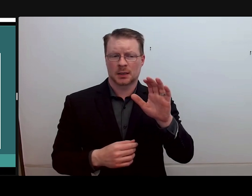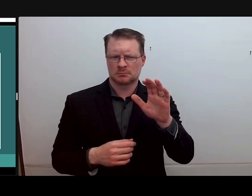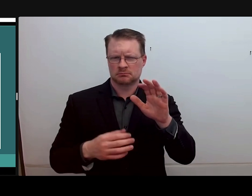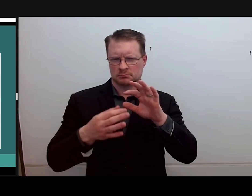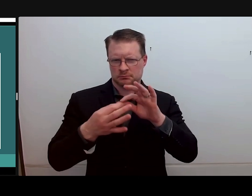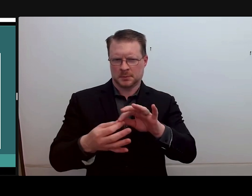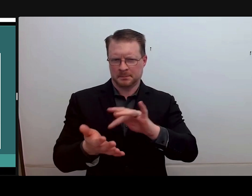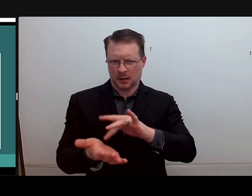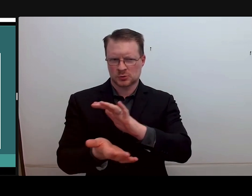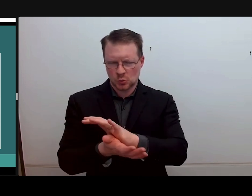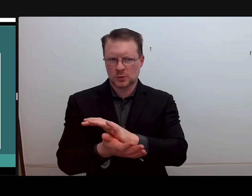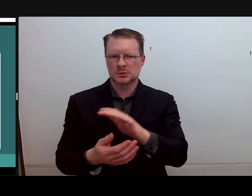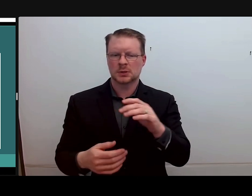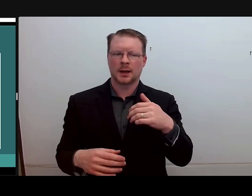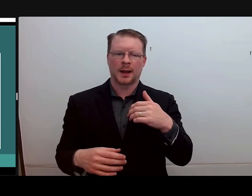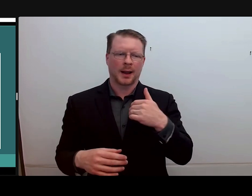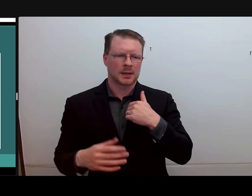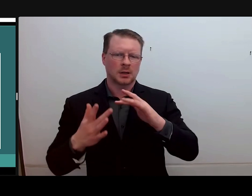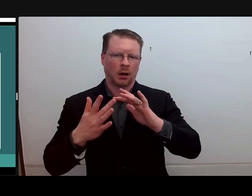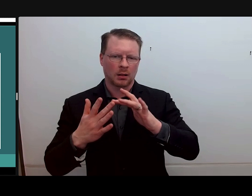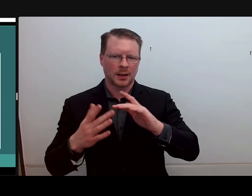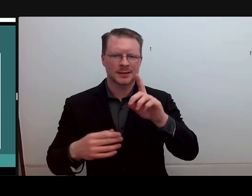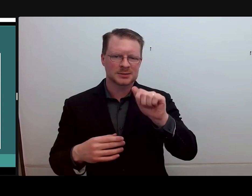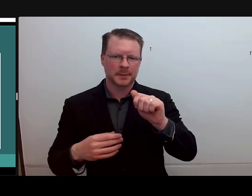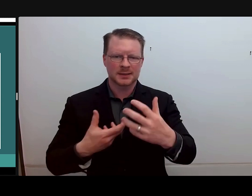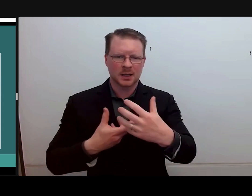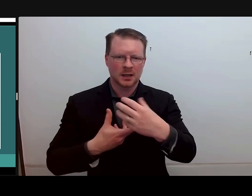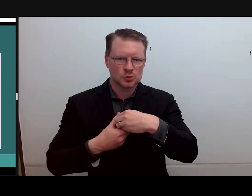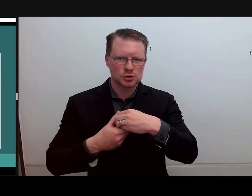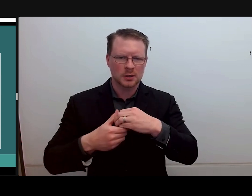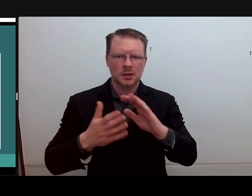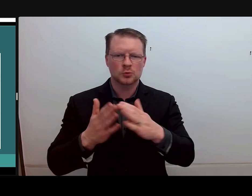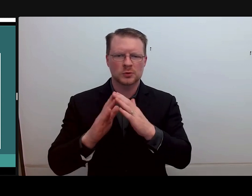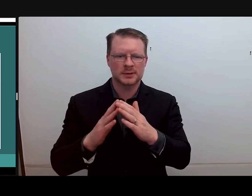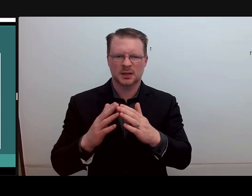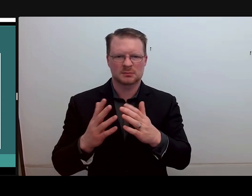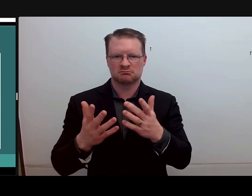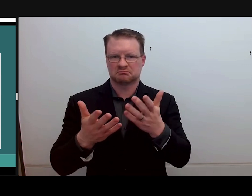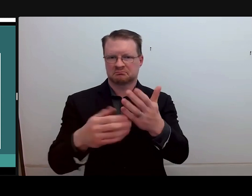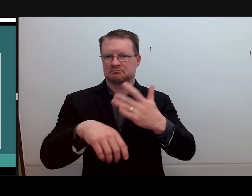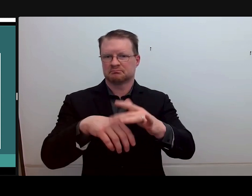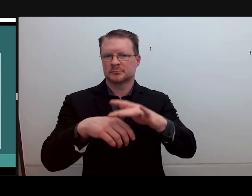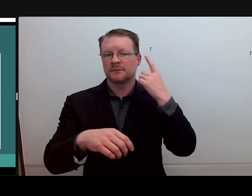The AAMC, again, related to medical schools, has an online Disability Inclusion Community